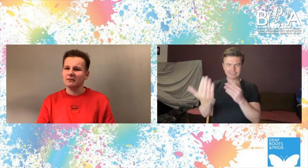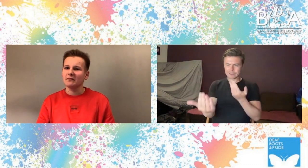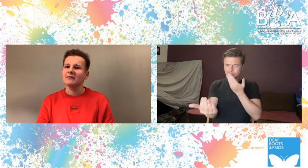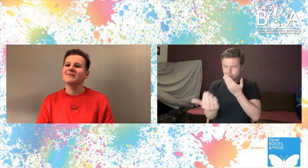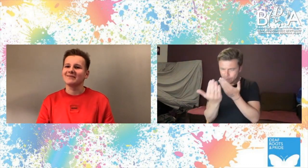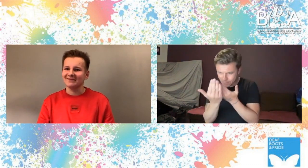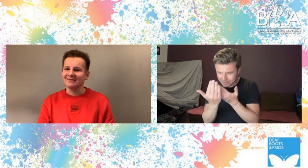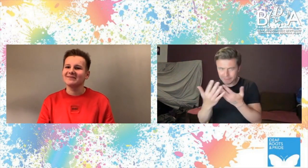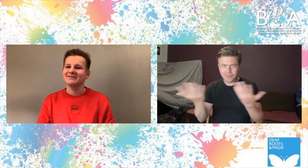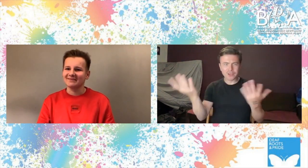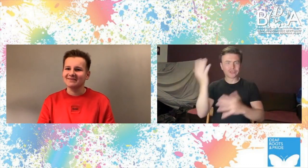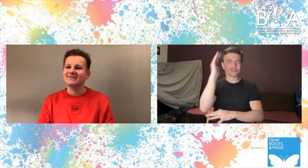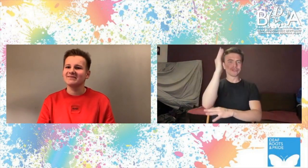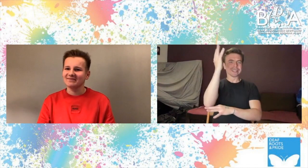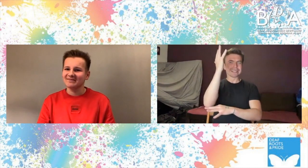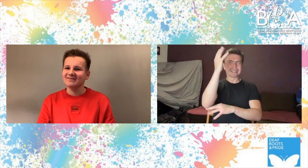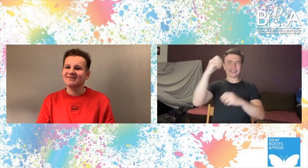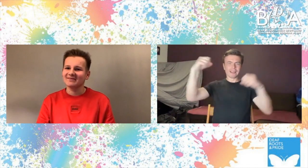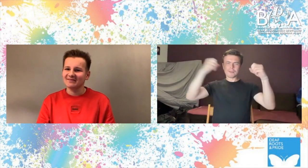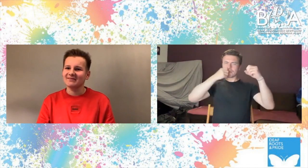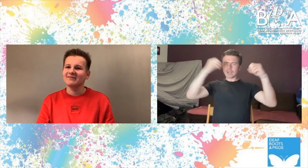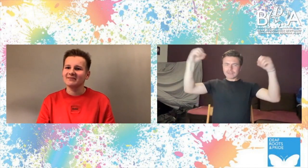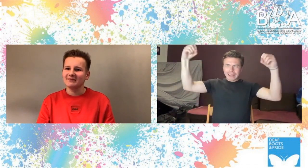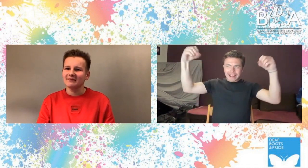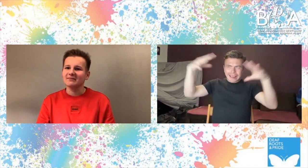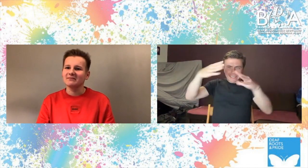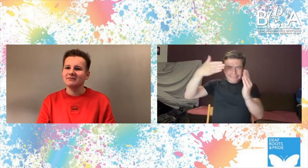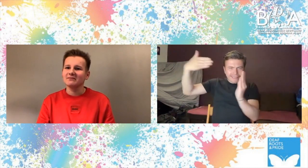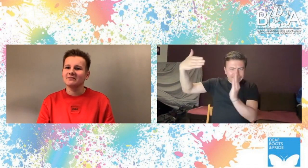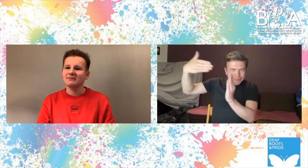do a lot of close-ups of the plants, you could do the different light coming